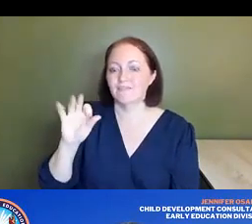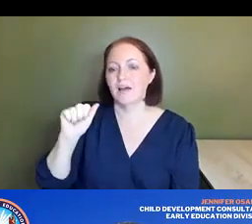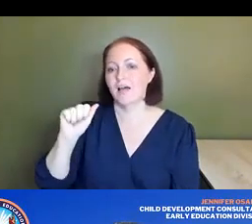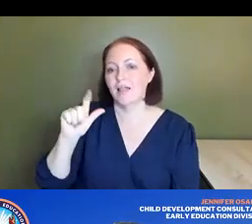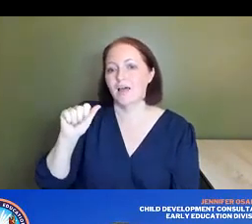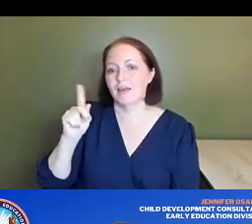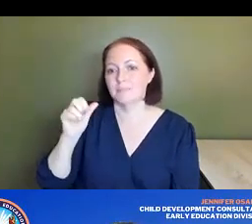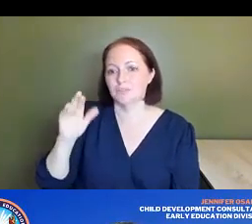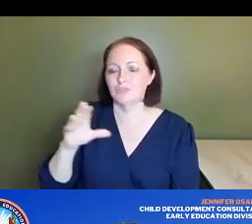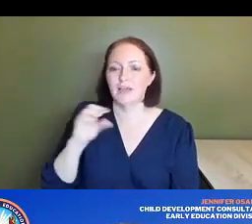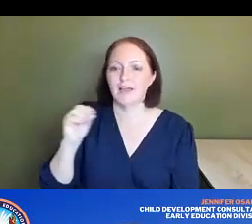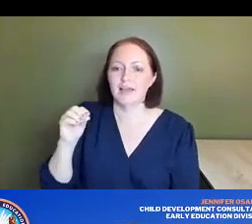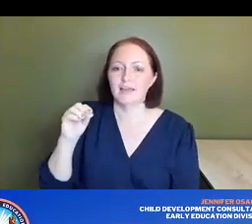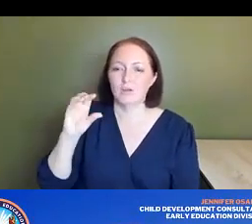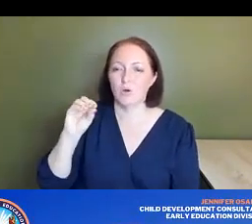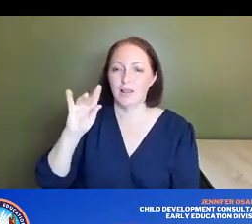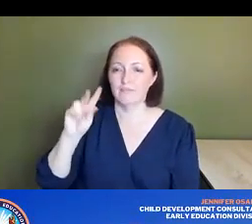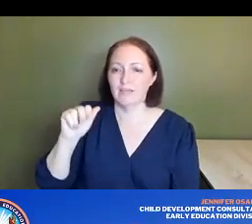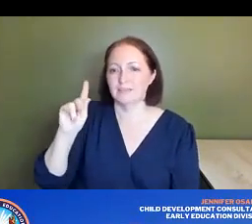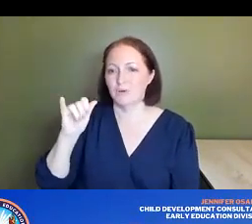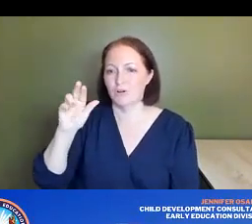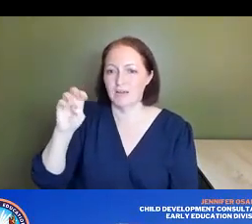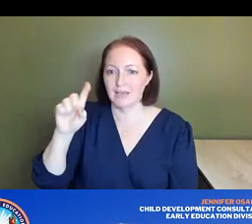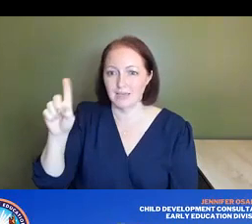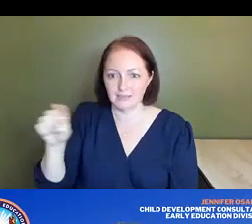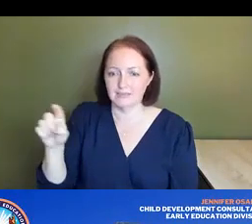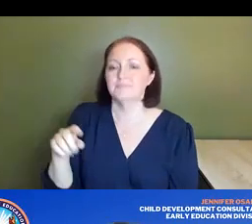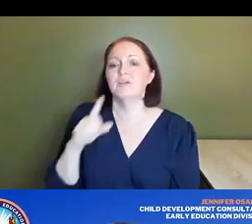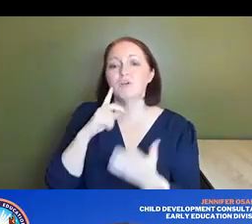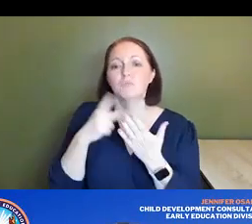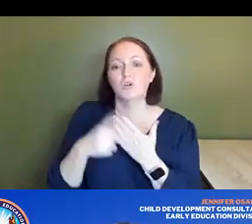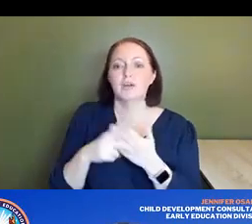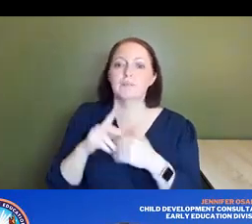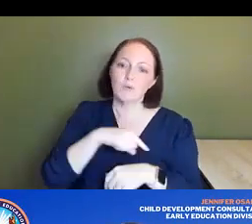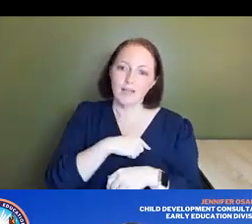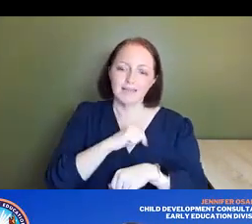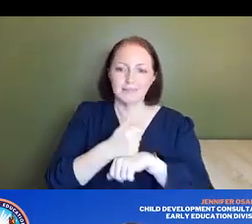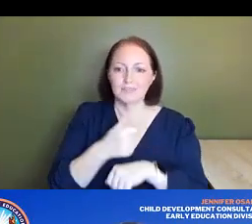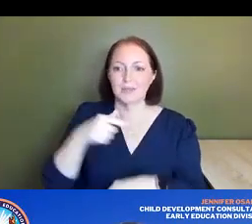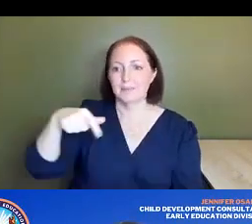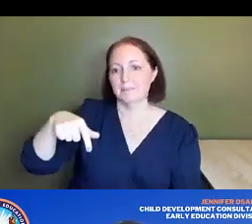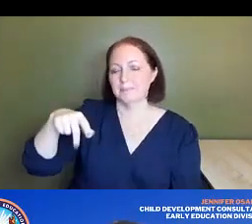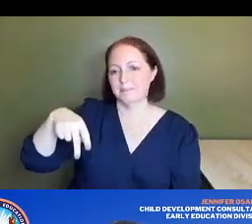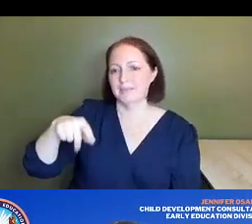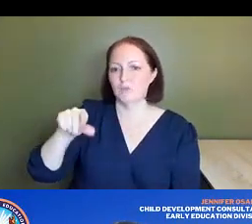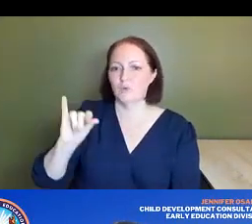and Olivia DeMarais. From the Program Quality Implementation or PQI Office we have Crystal